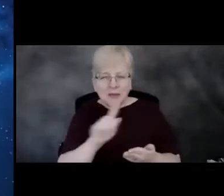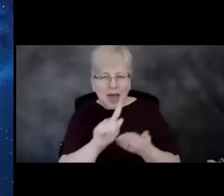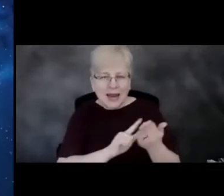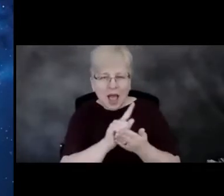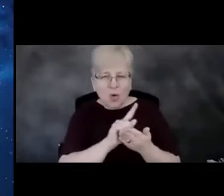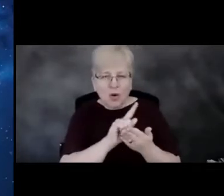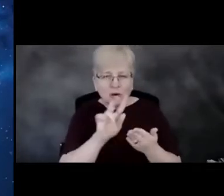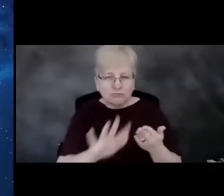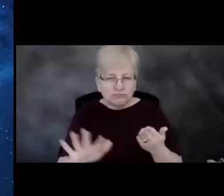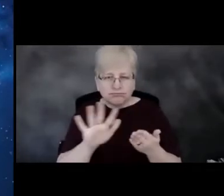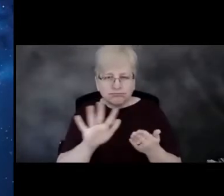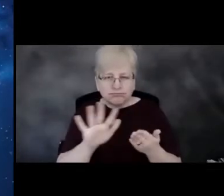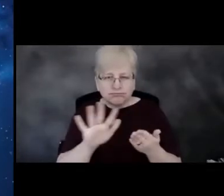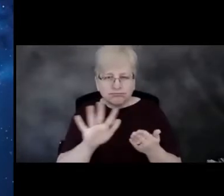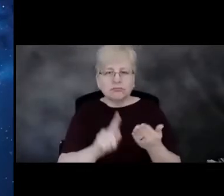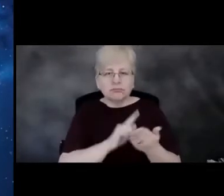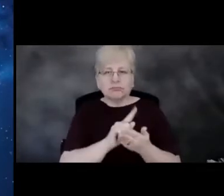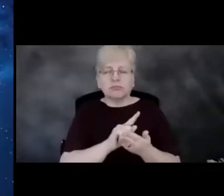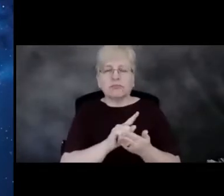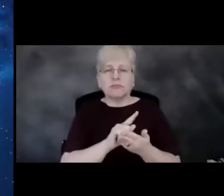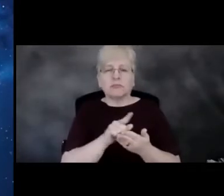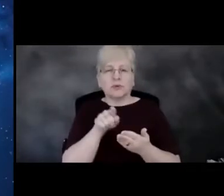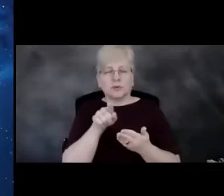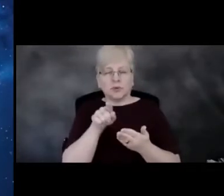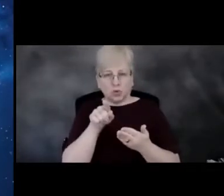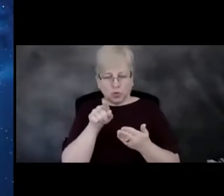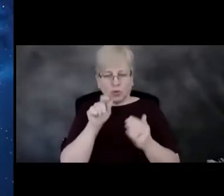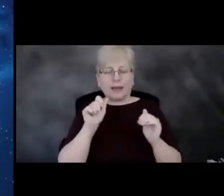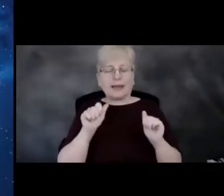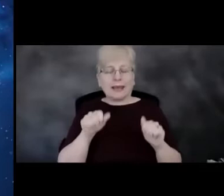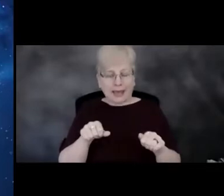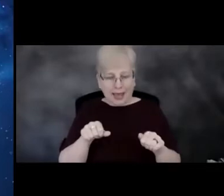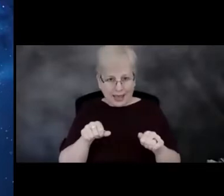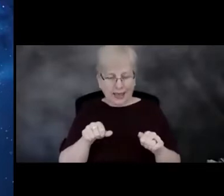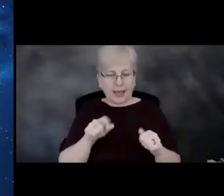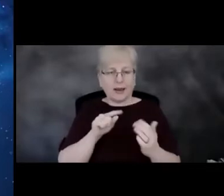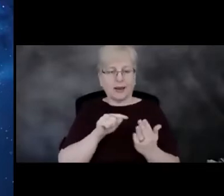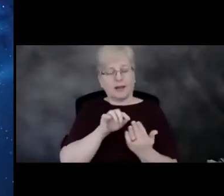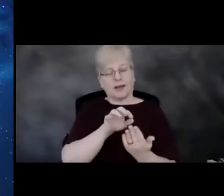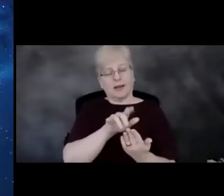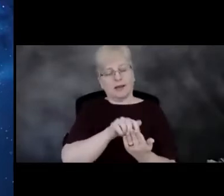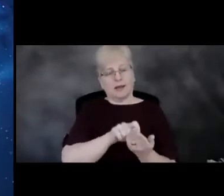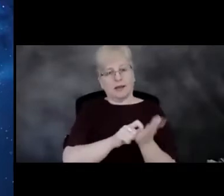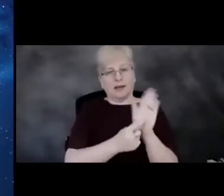to 16:50:40 then display that in your presentation.